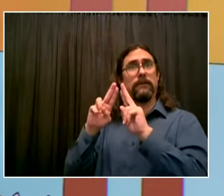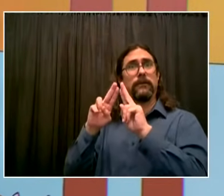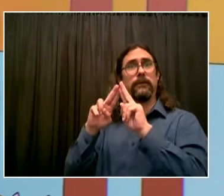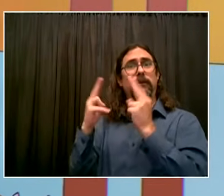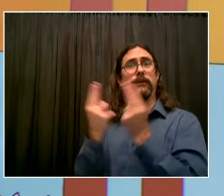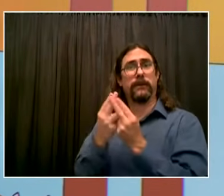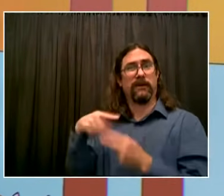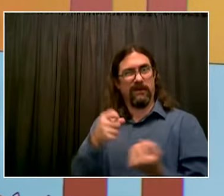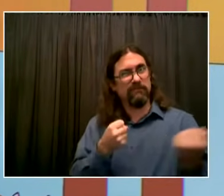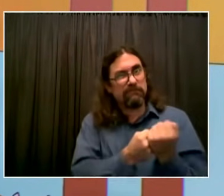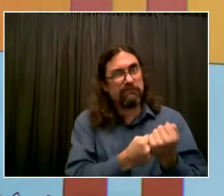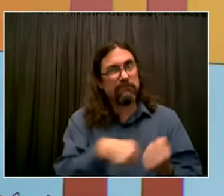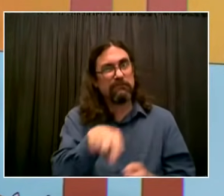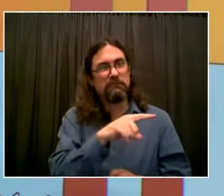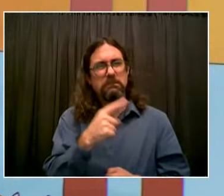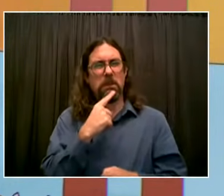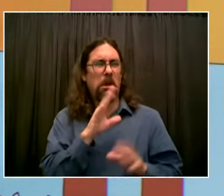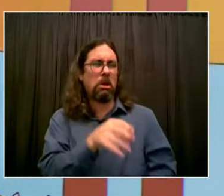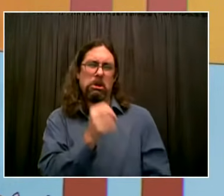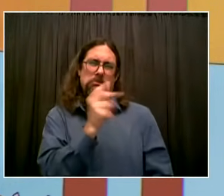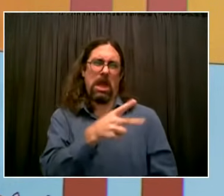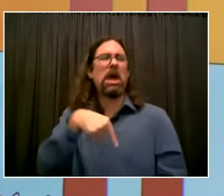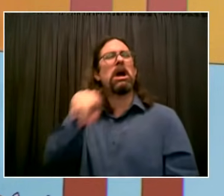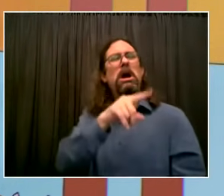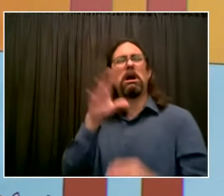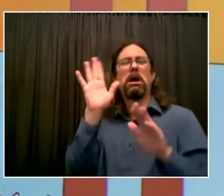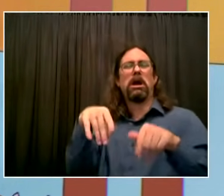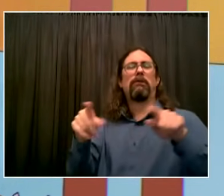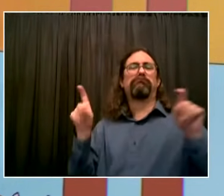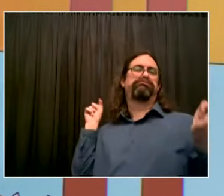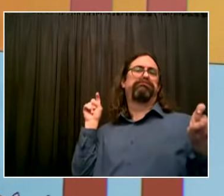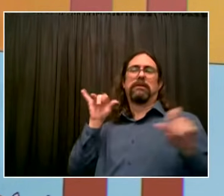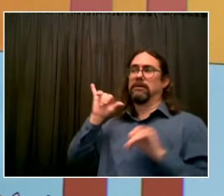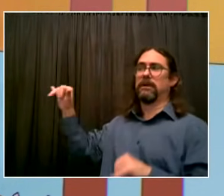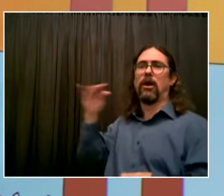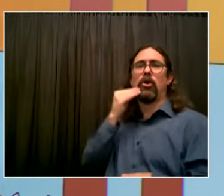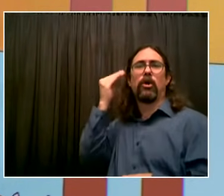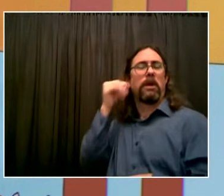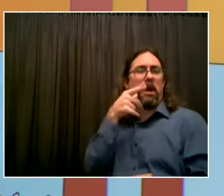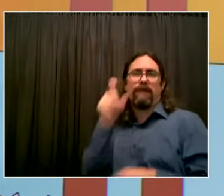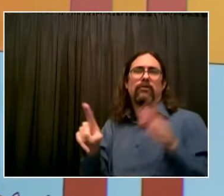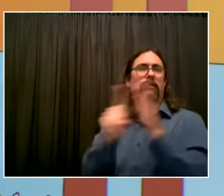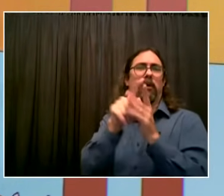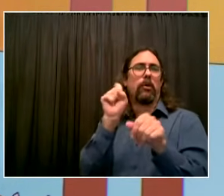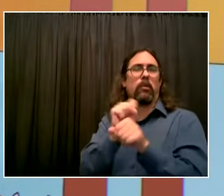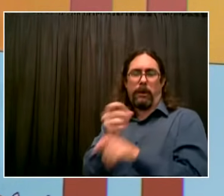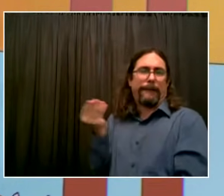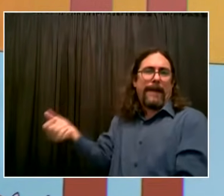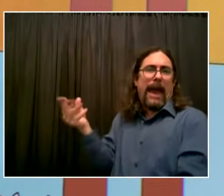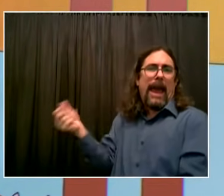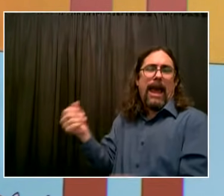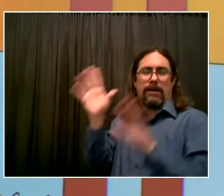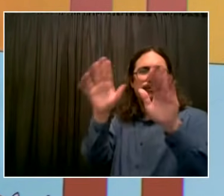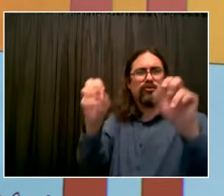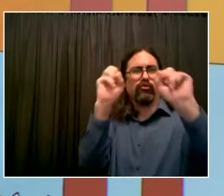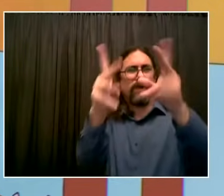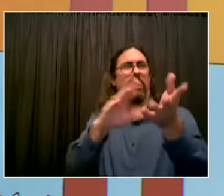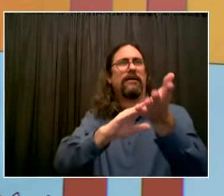AIDED AND ABETTED MASS ABSENTEEISM, YOU SHOULD BE ASHAME OF YOURSELF, WHI CHISHY W WE'RE BRINGING LEGAL ACTION AGAINST YOU. ERHE'S WHAT WE'RE